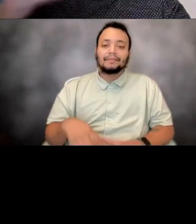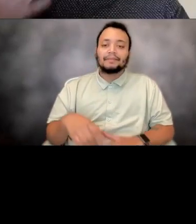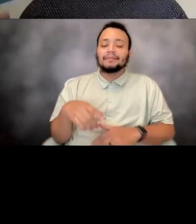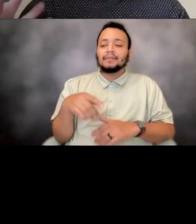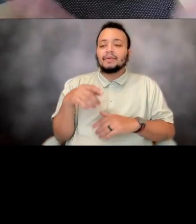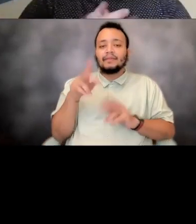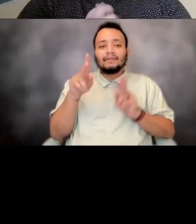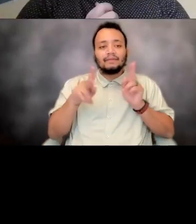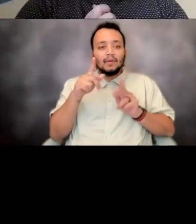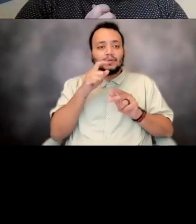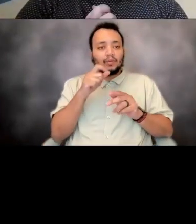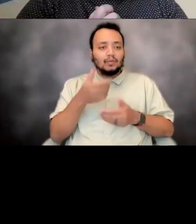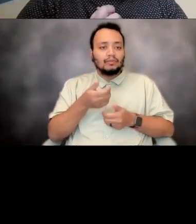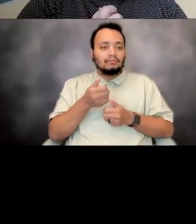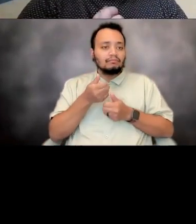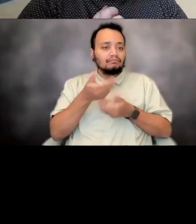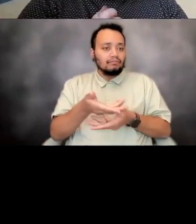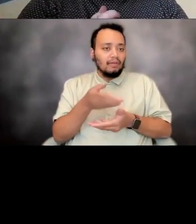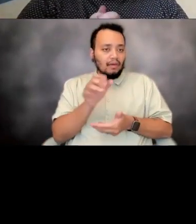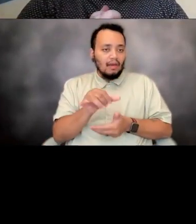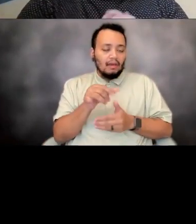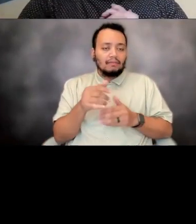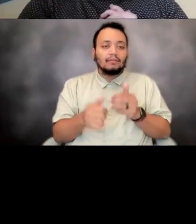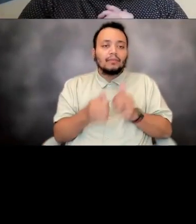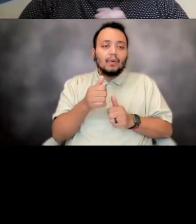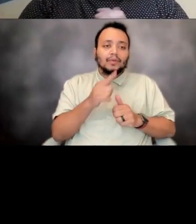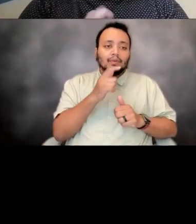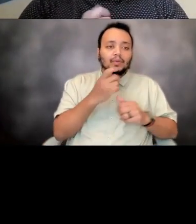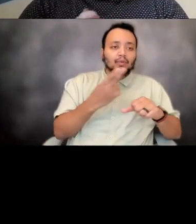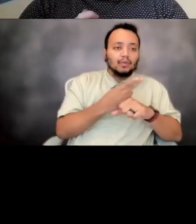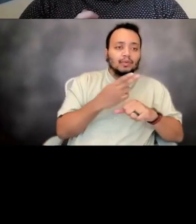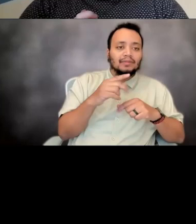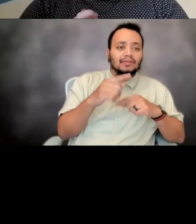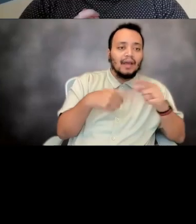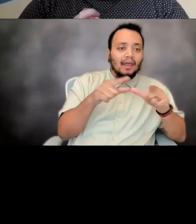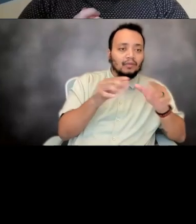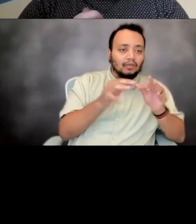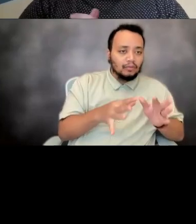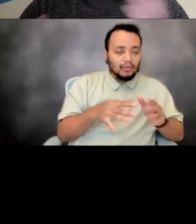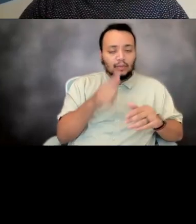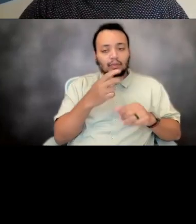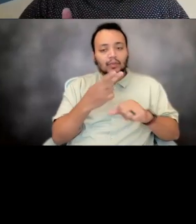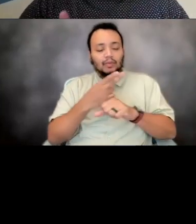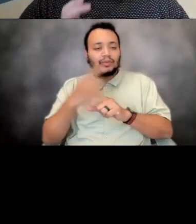but we know that's true for all interpreters. One person shared, "You know, often we get